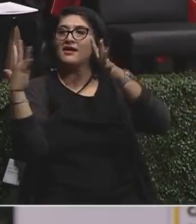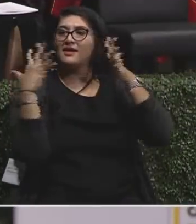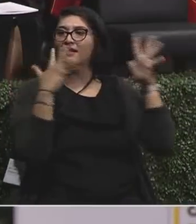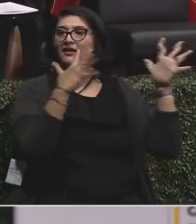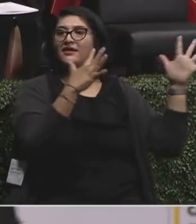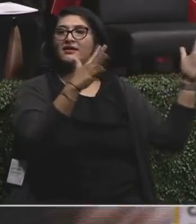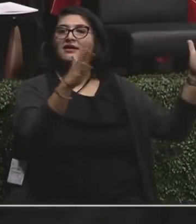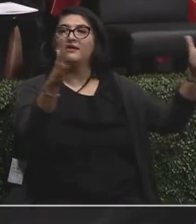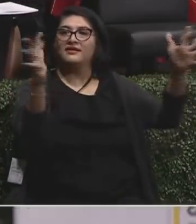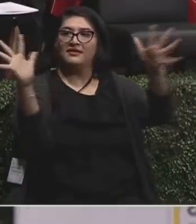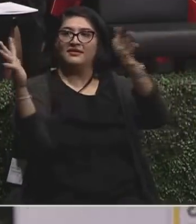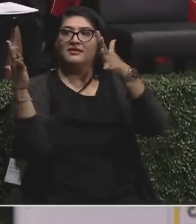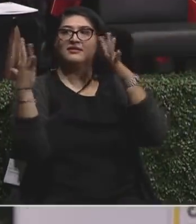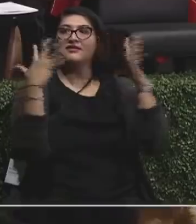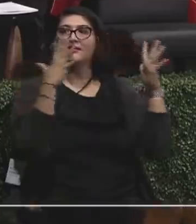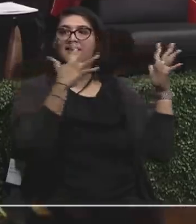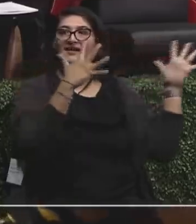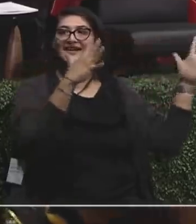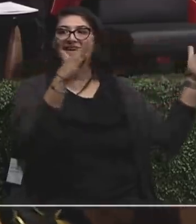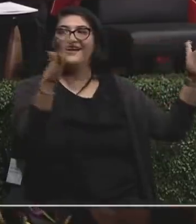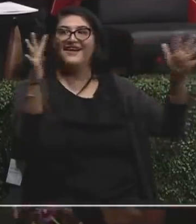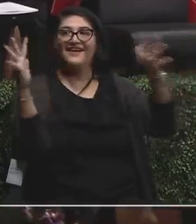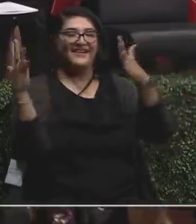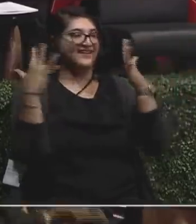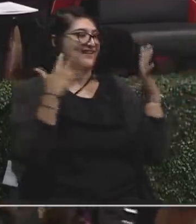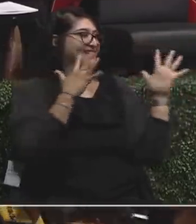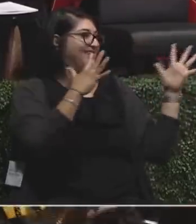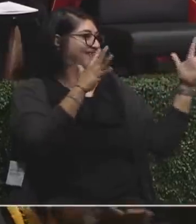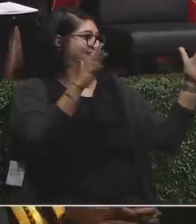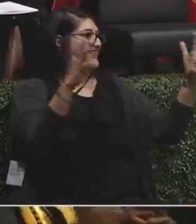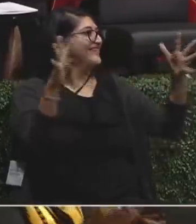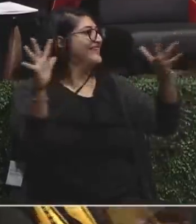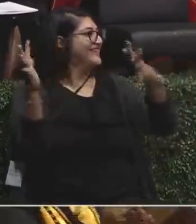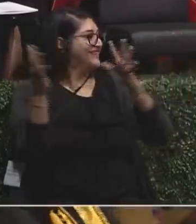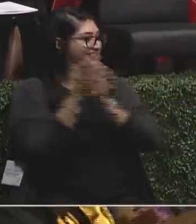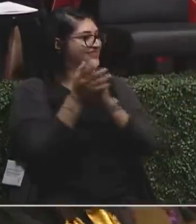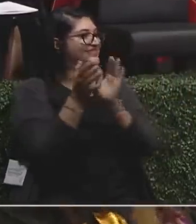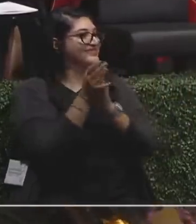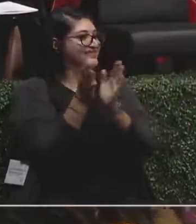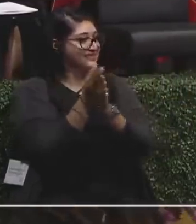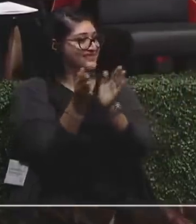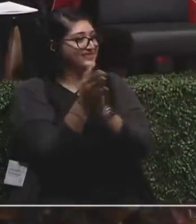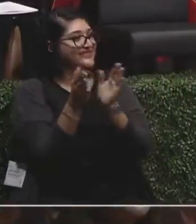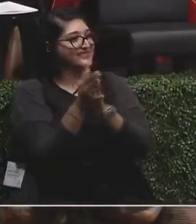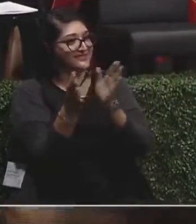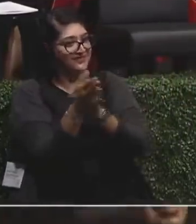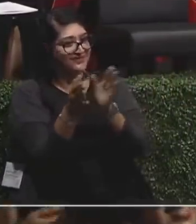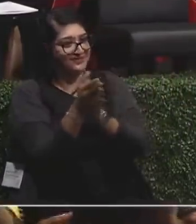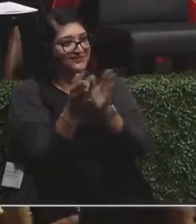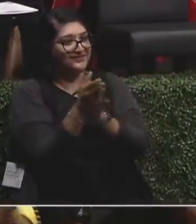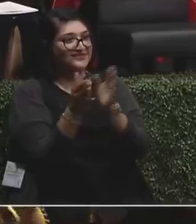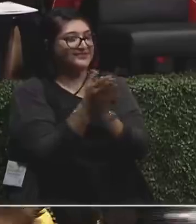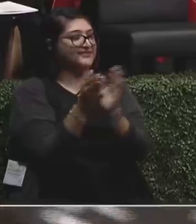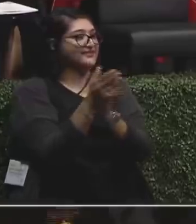FRIENDS -- ALL OF YOU WHO HAVE SERVED THE COUNTRY AND ARE NOW VETERANS, PLEASE STAND AND LET US ACKNOWLEDGE YOU.